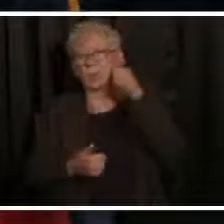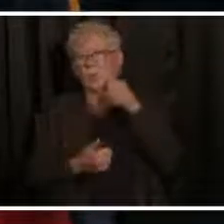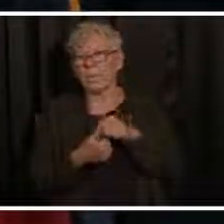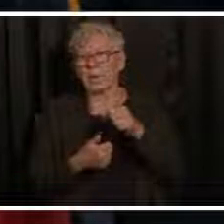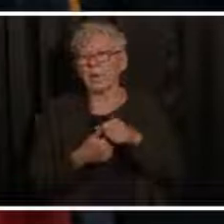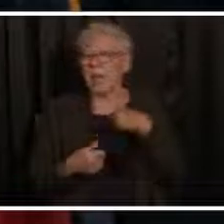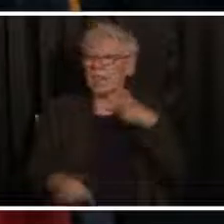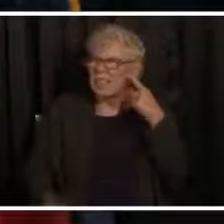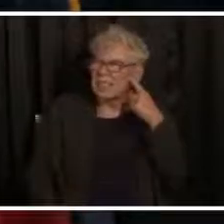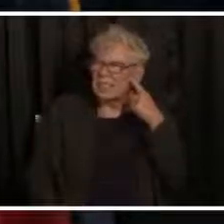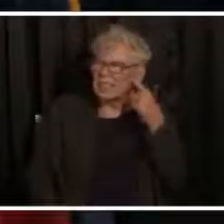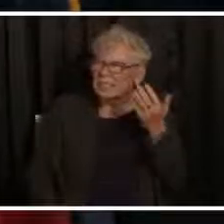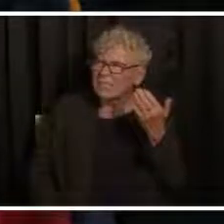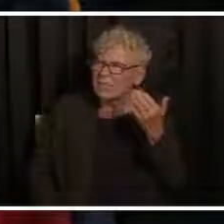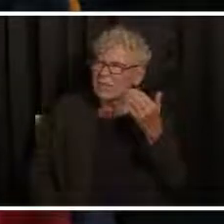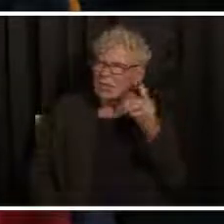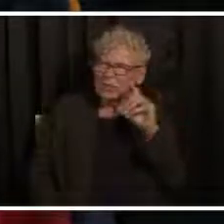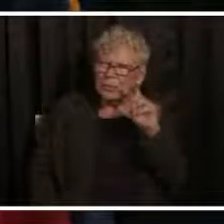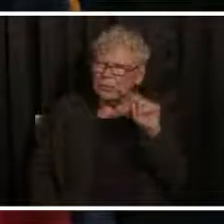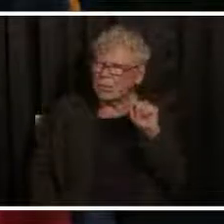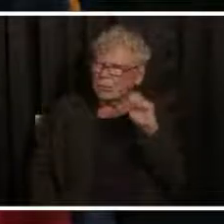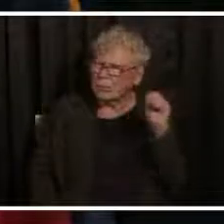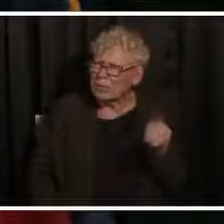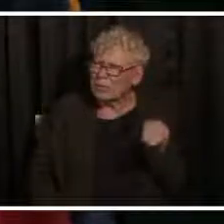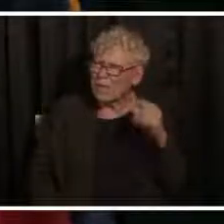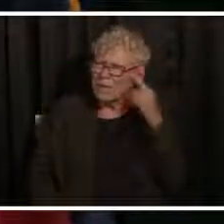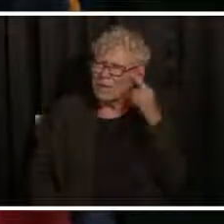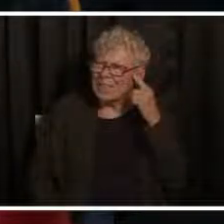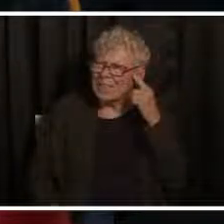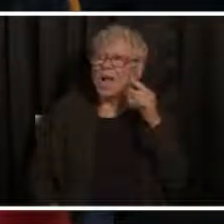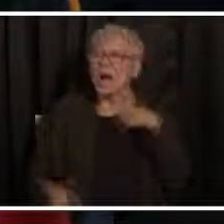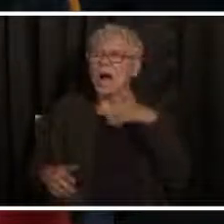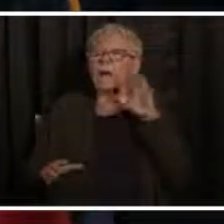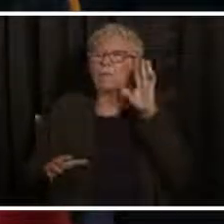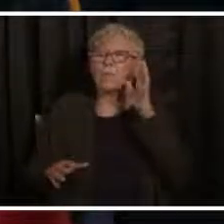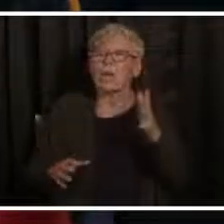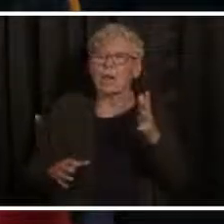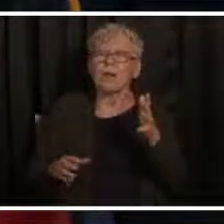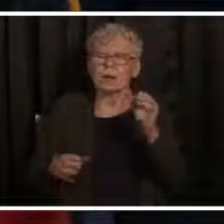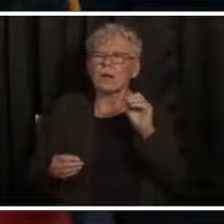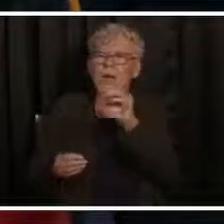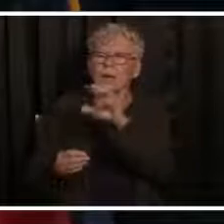fifteen or 20% but we'll we'll get that to you Uh but again part of of what we're we wanted to emphasize here is that even